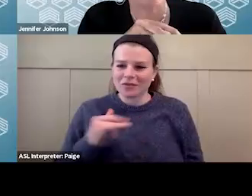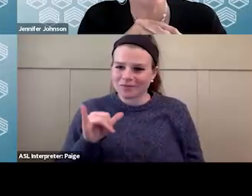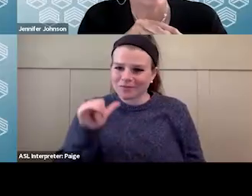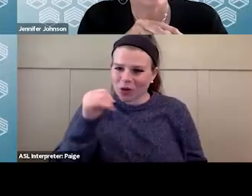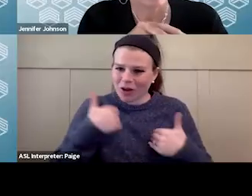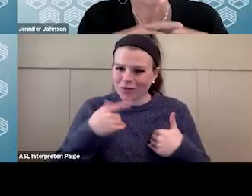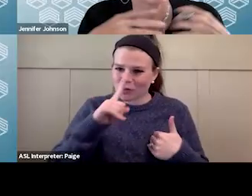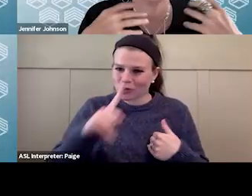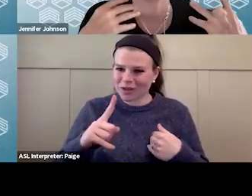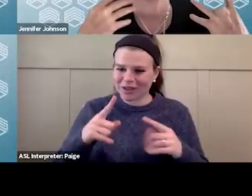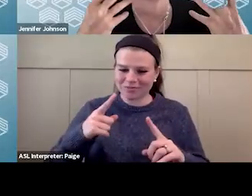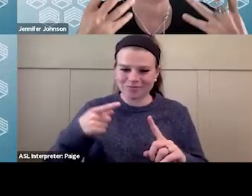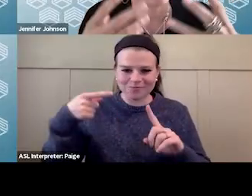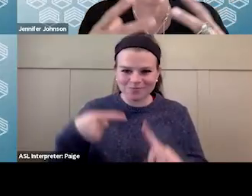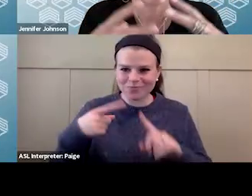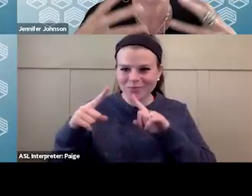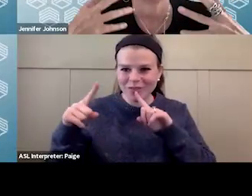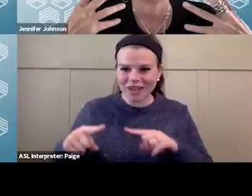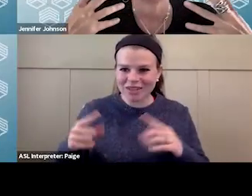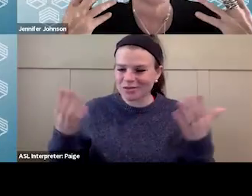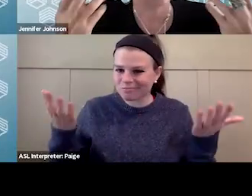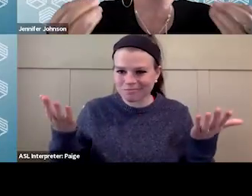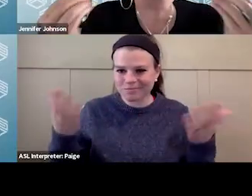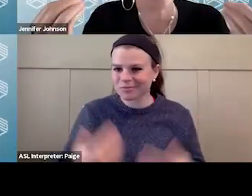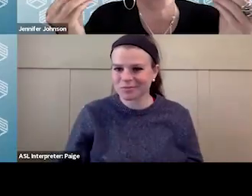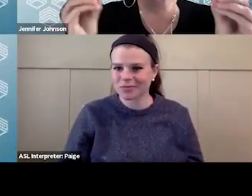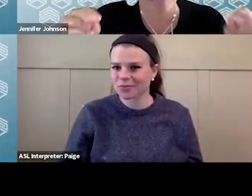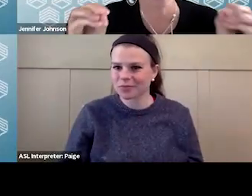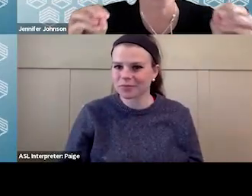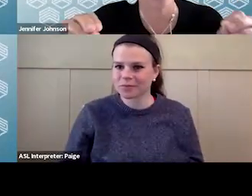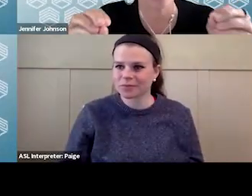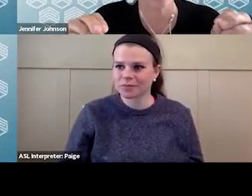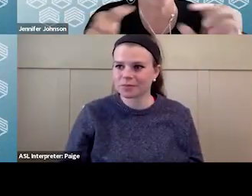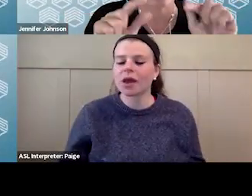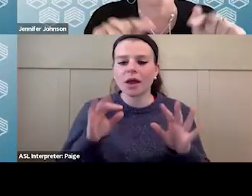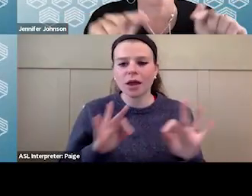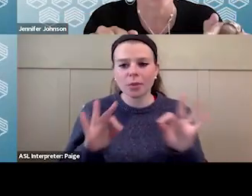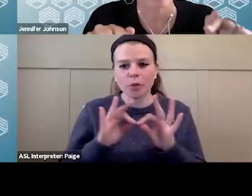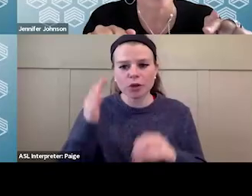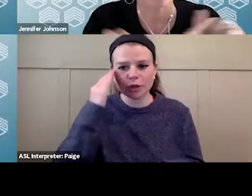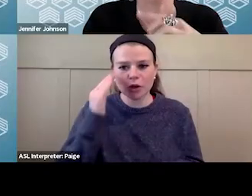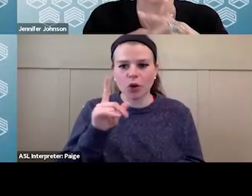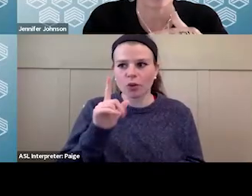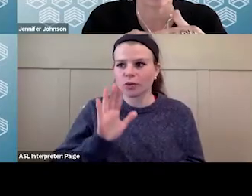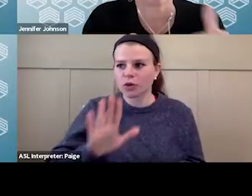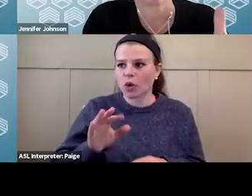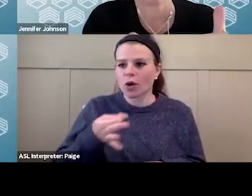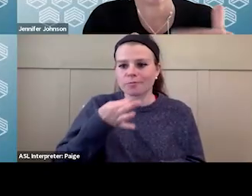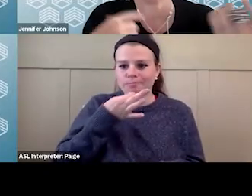Um, I think having, knowing who your experts are in the building is very important.